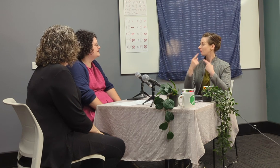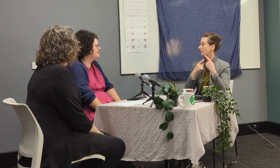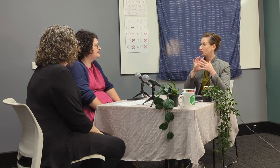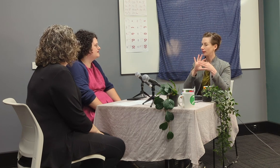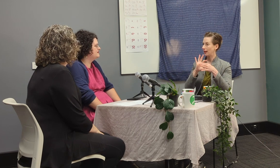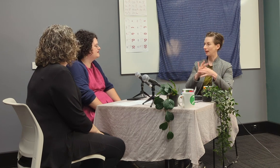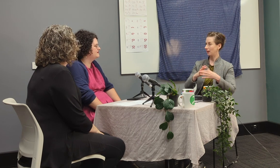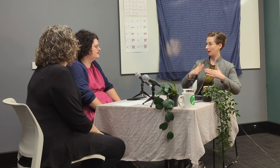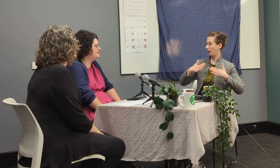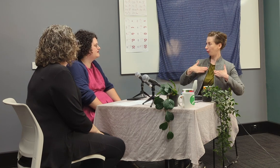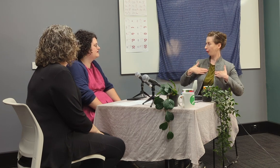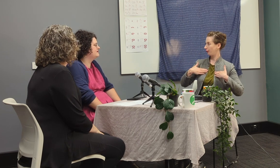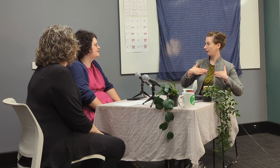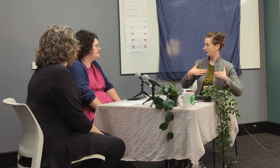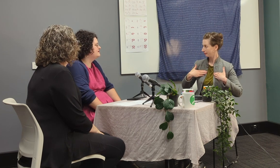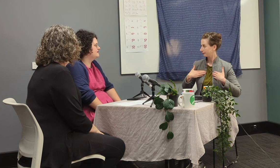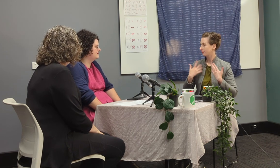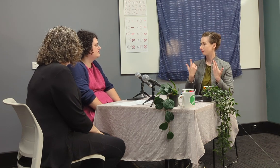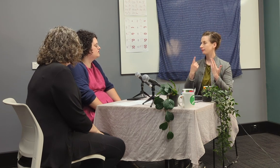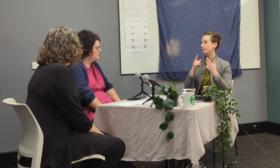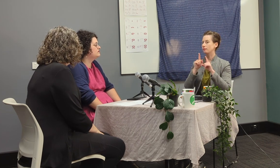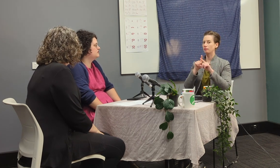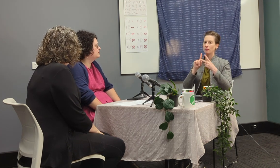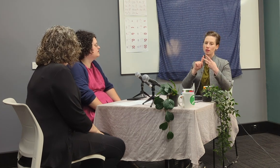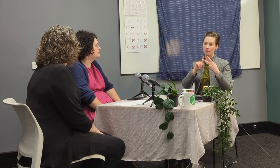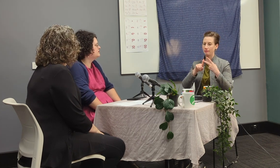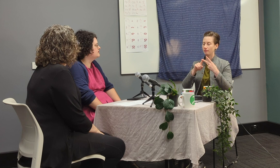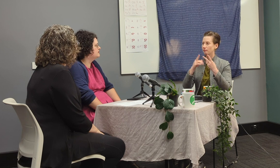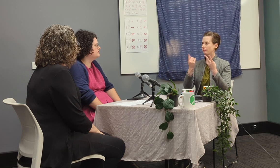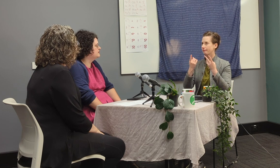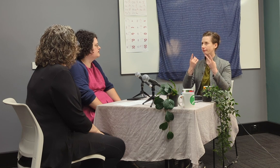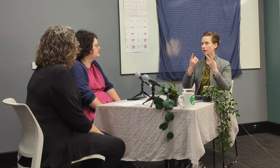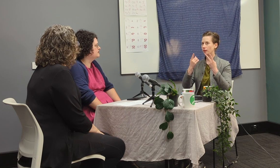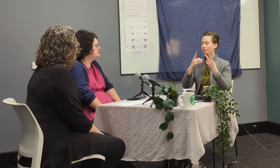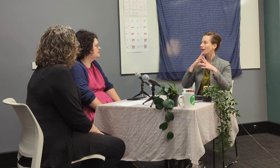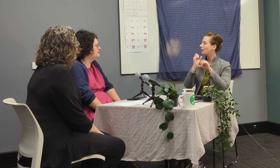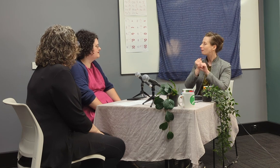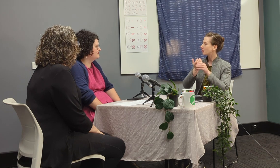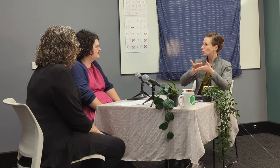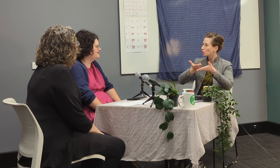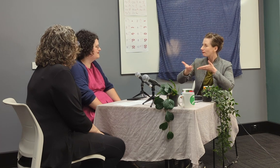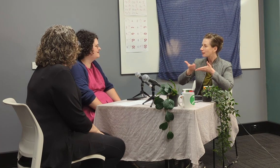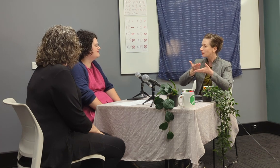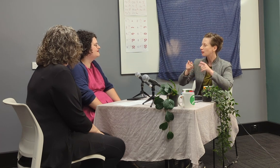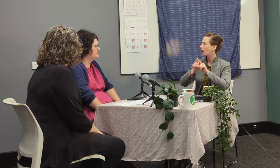It might be information that is health related. It could be Government services like Centrelink information.